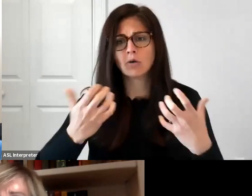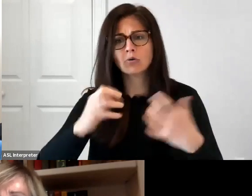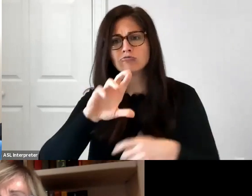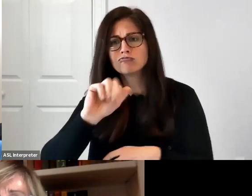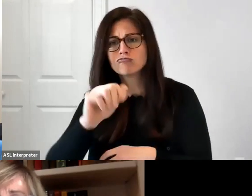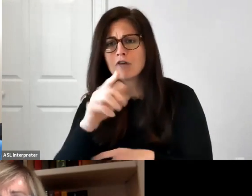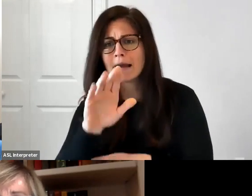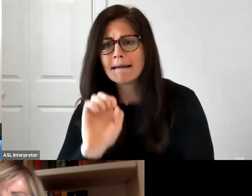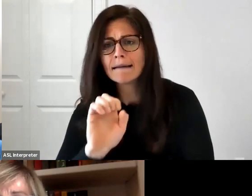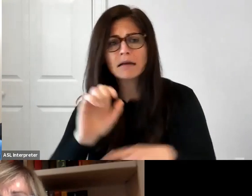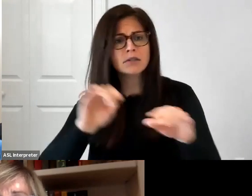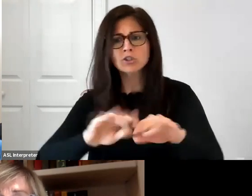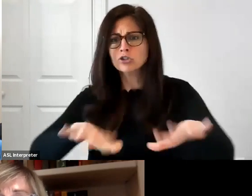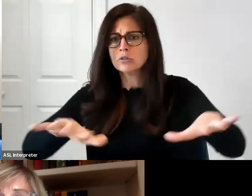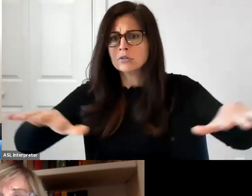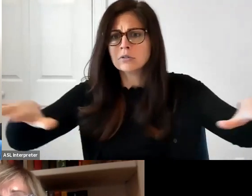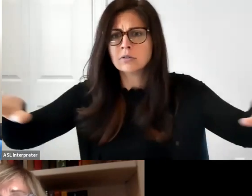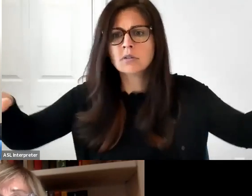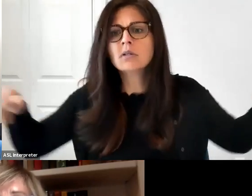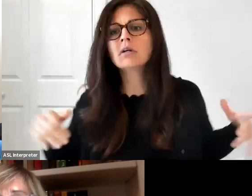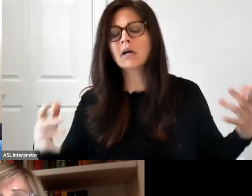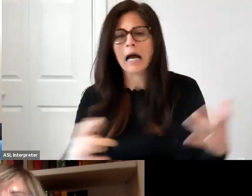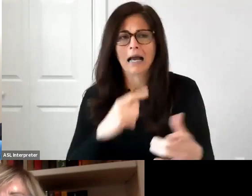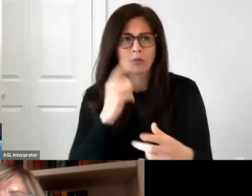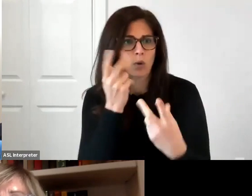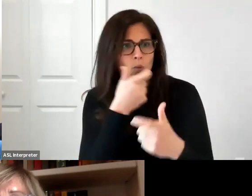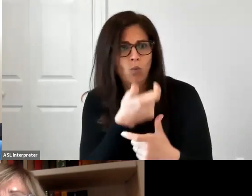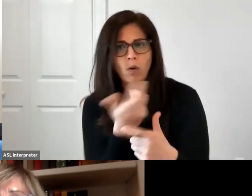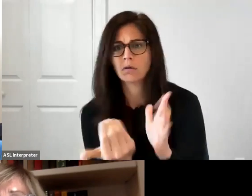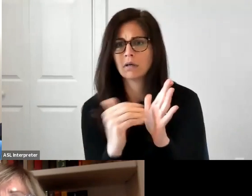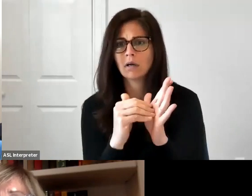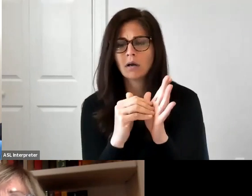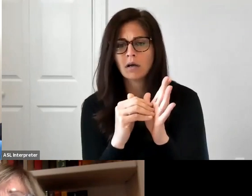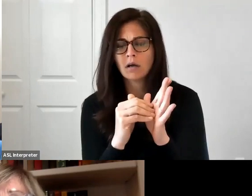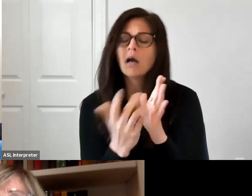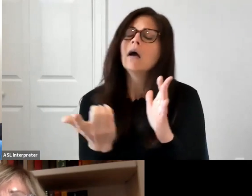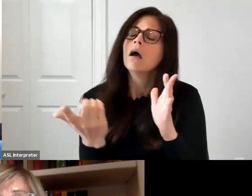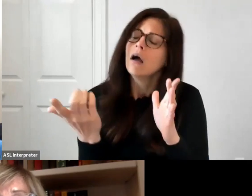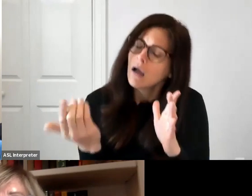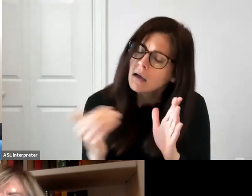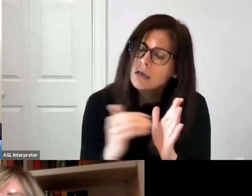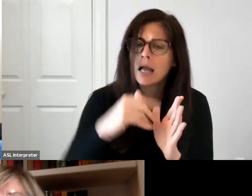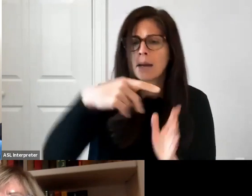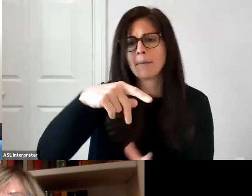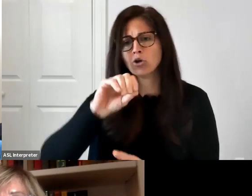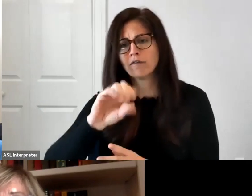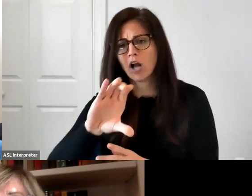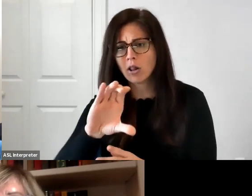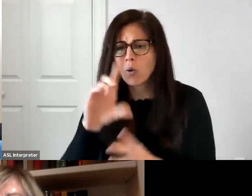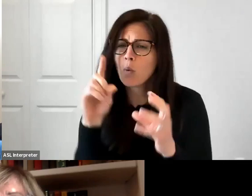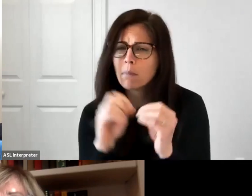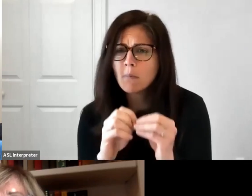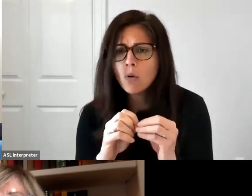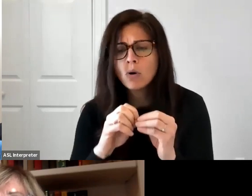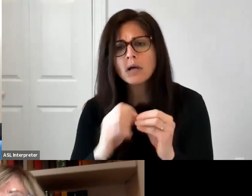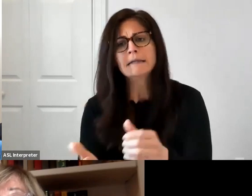into the public square as we watch yet another person of colored denied rights, denied justice,